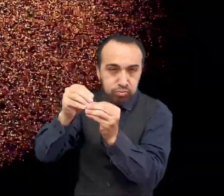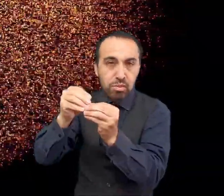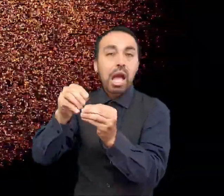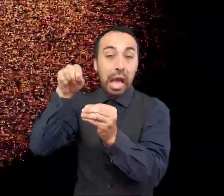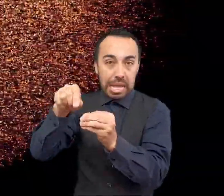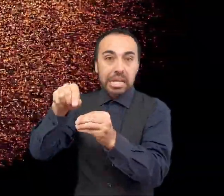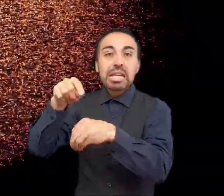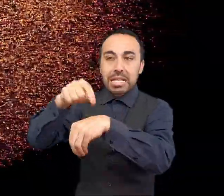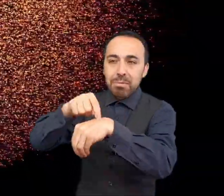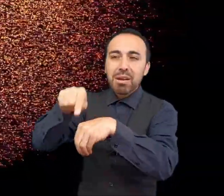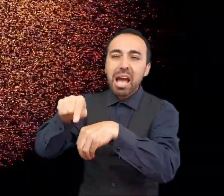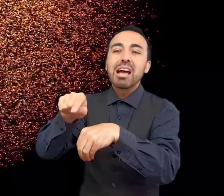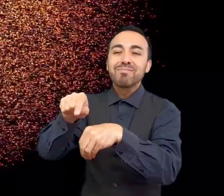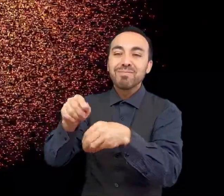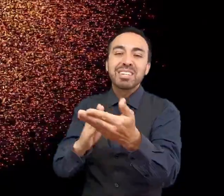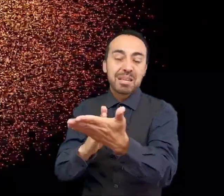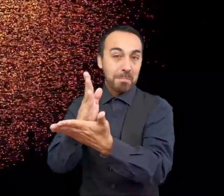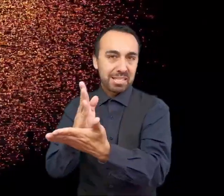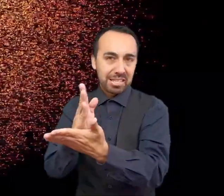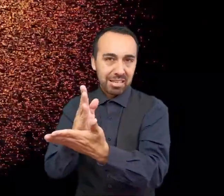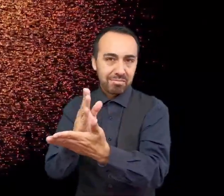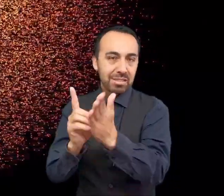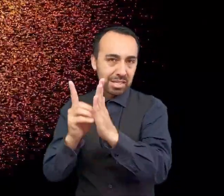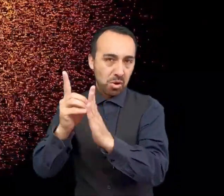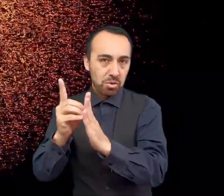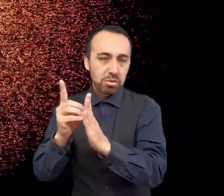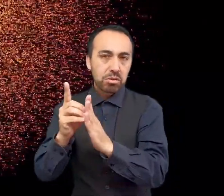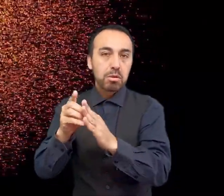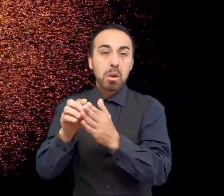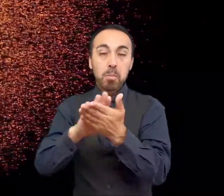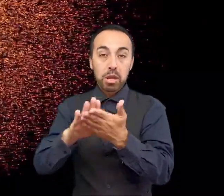This is based on their position on the HR diagram, a scatter plot of stars